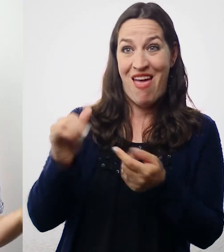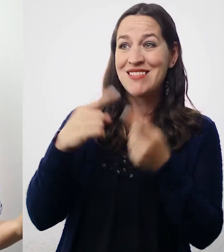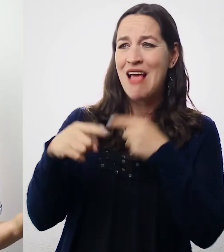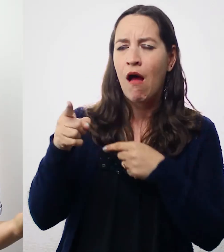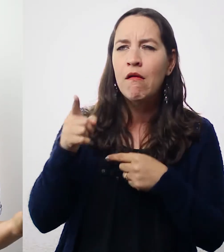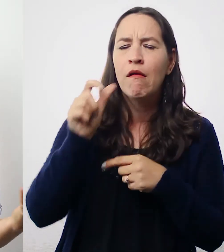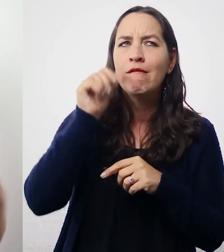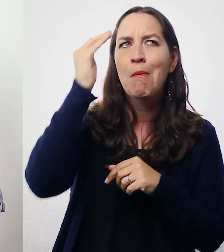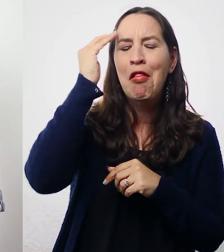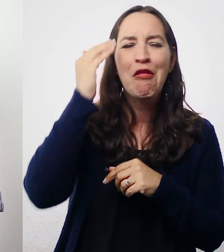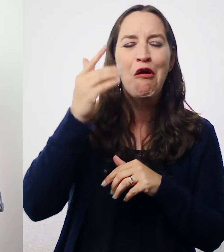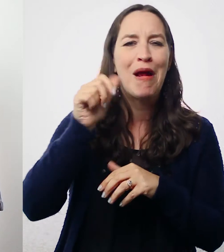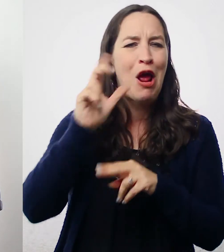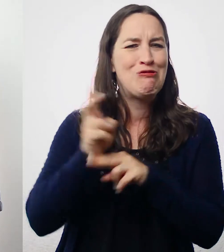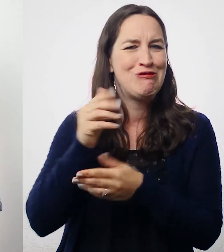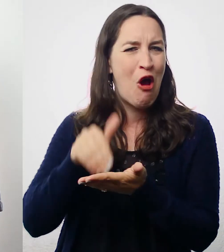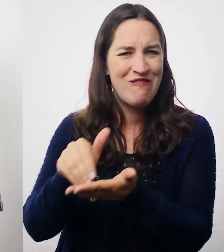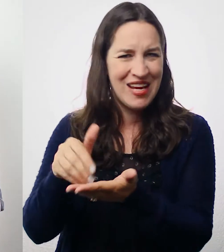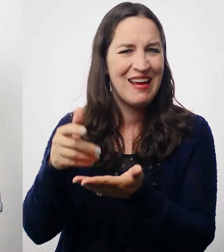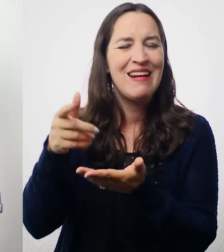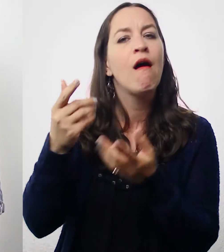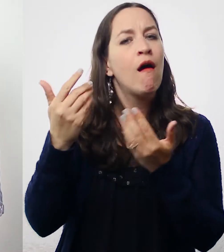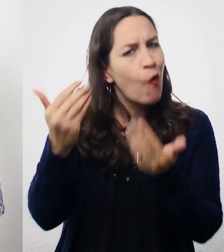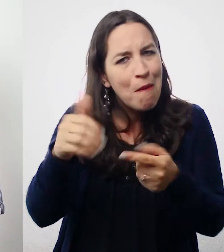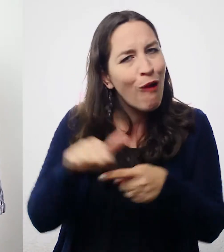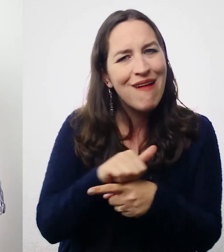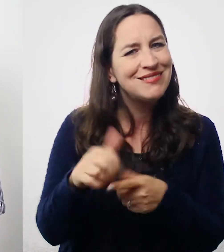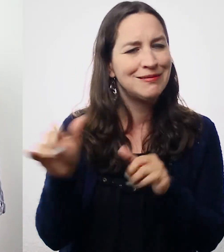don't use all the time, it is important to just jump in and practice it several